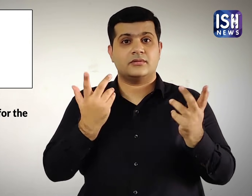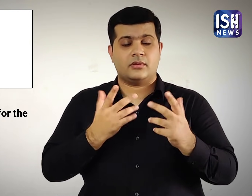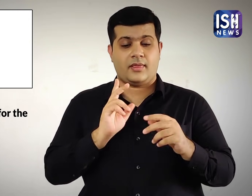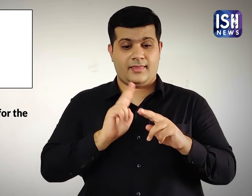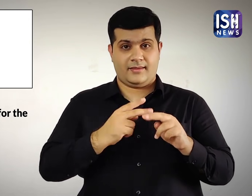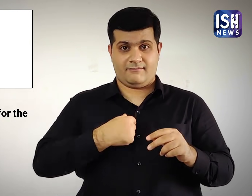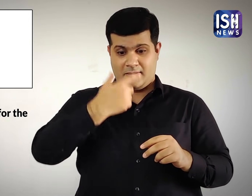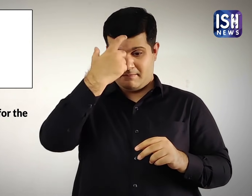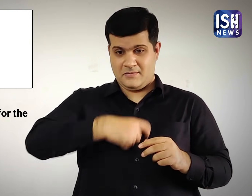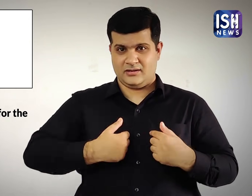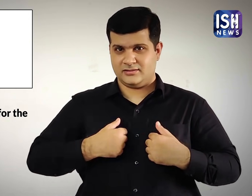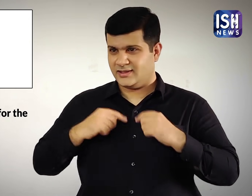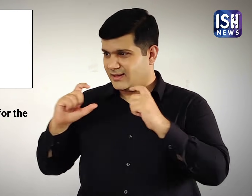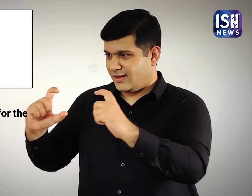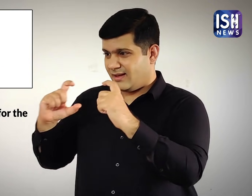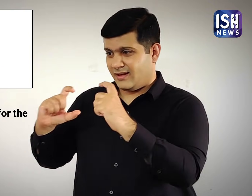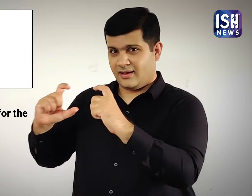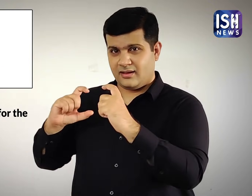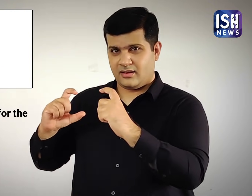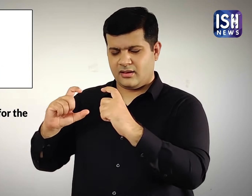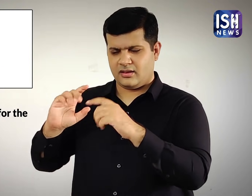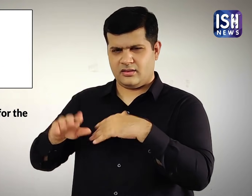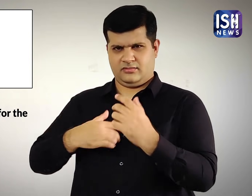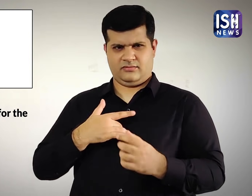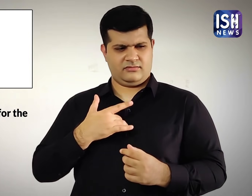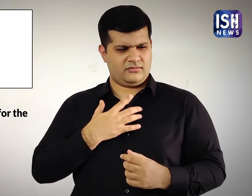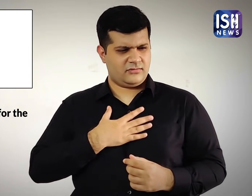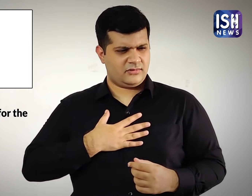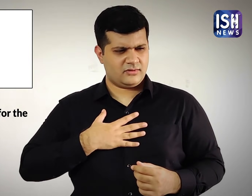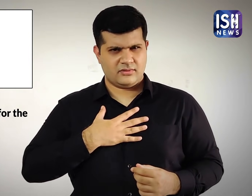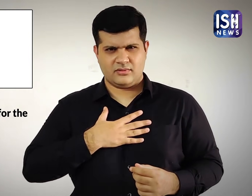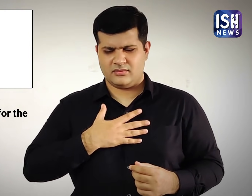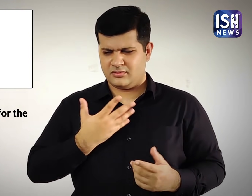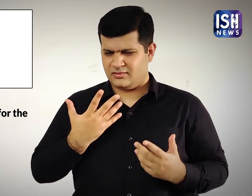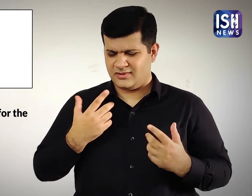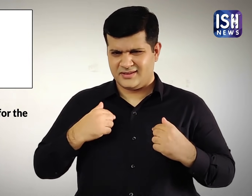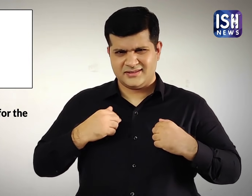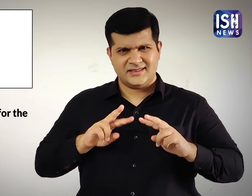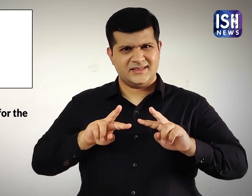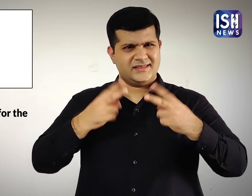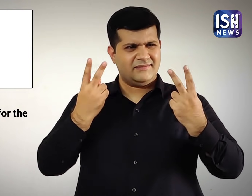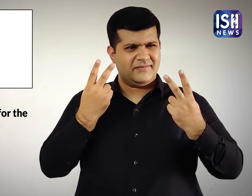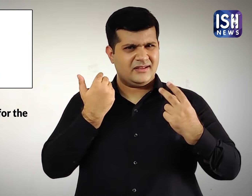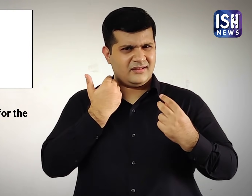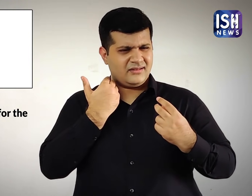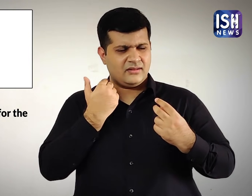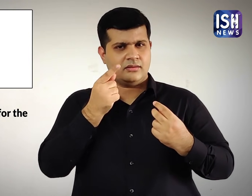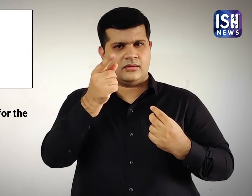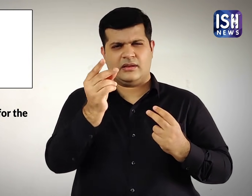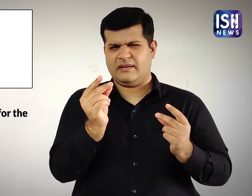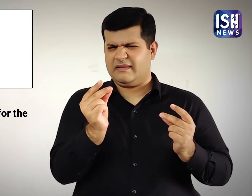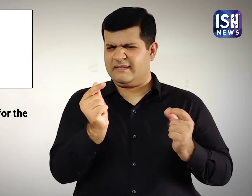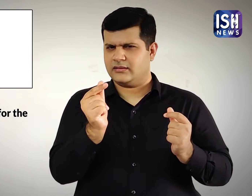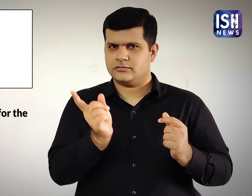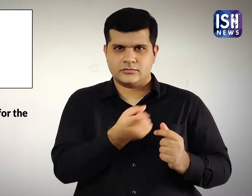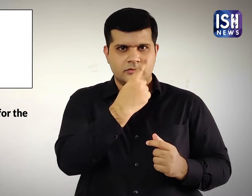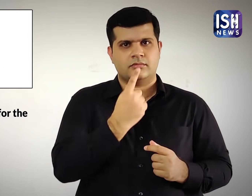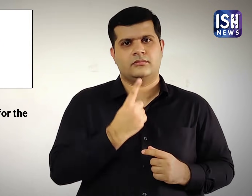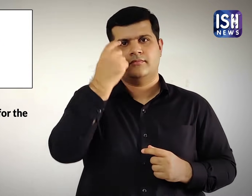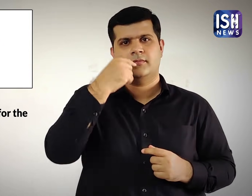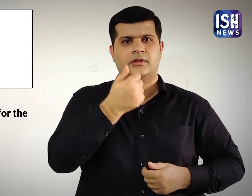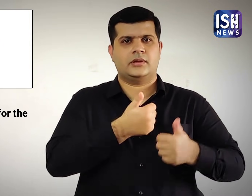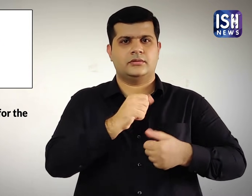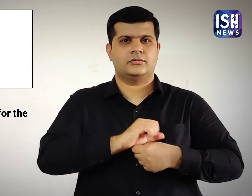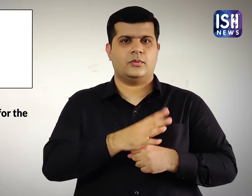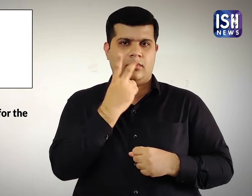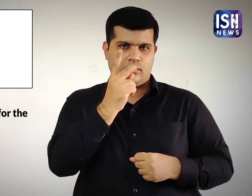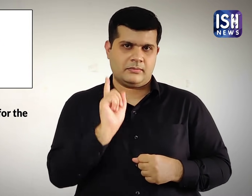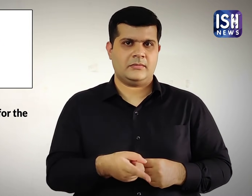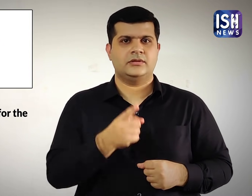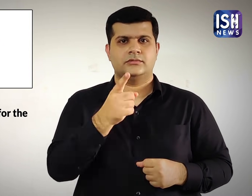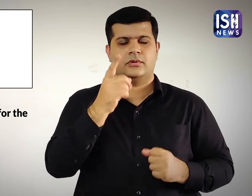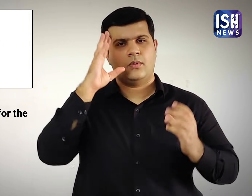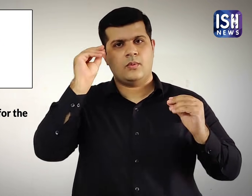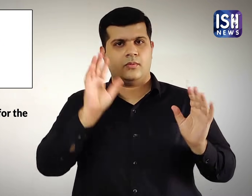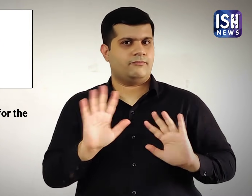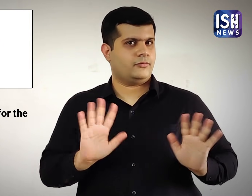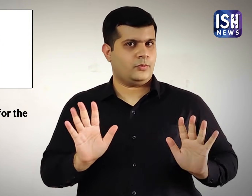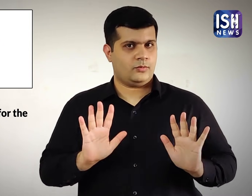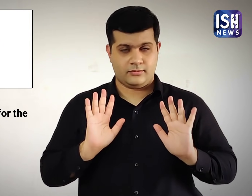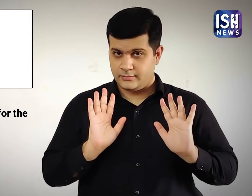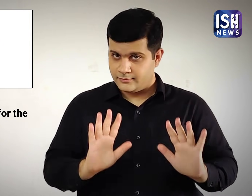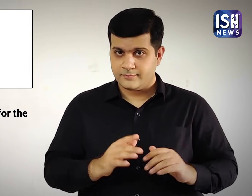If the caregiver experiences any symptoms they must immediately get tested.